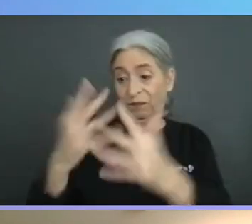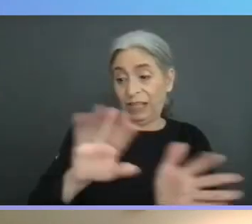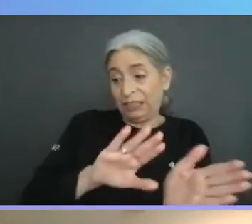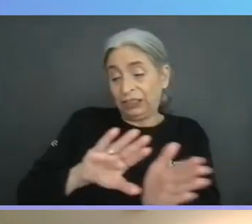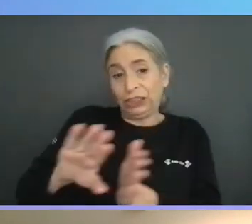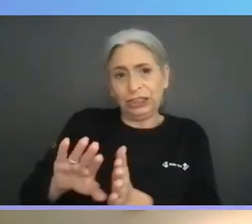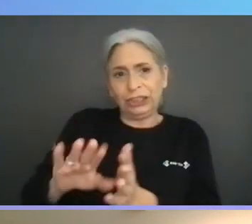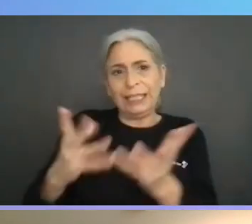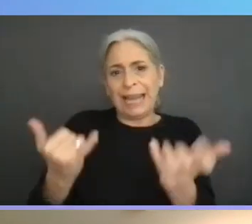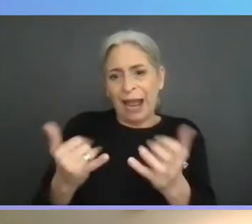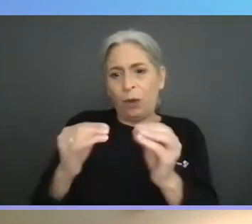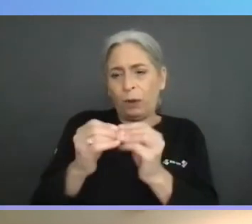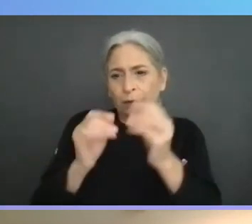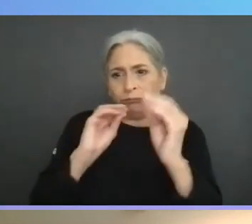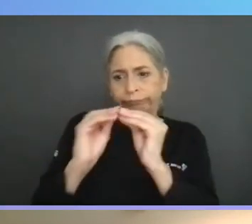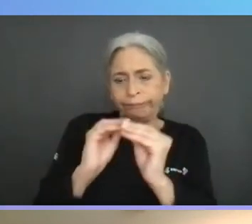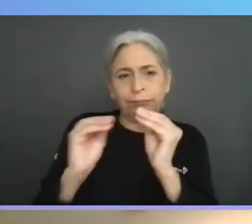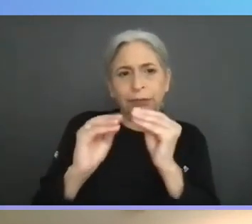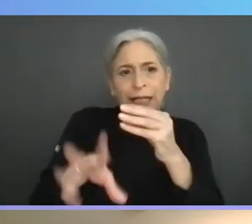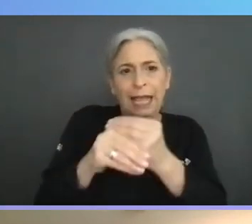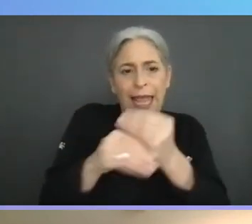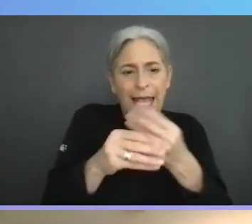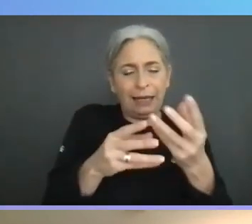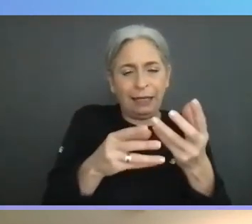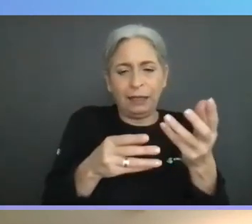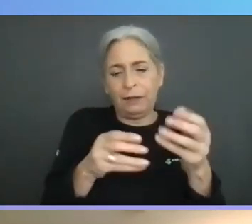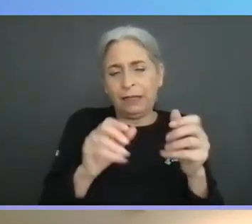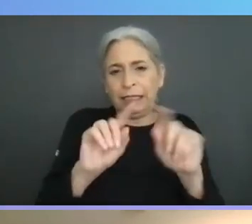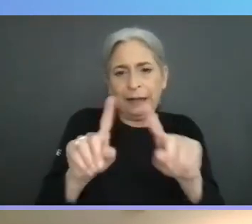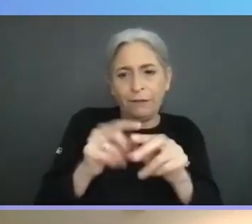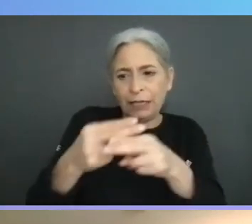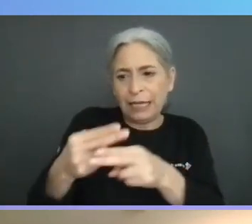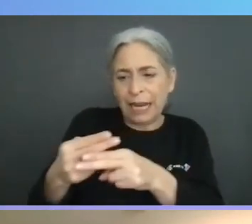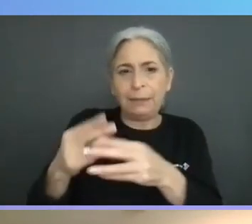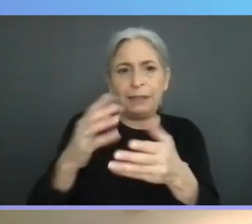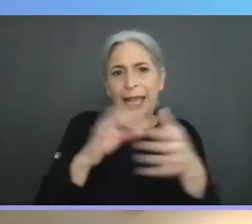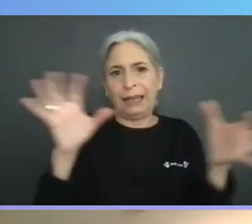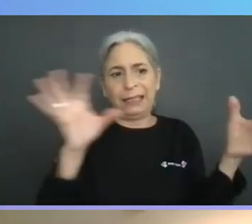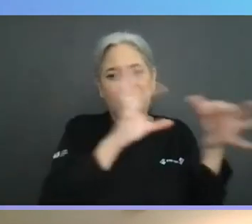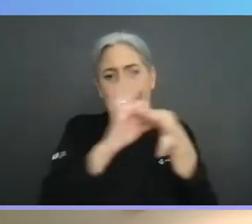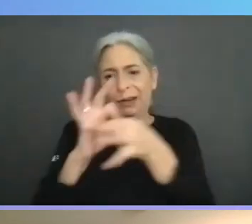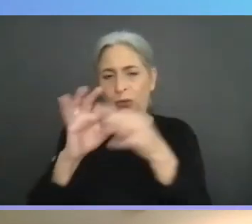name convention means and categorizations, and we now have